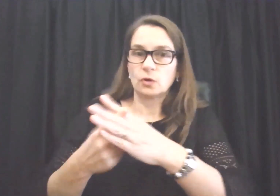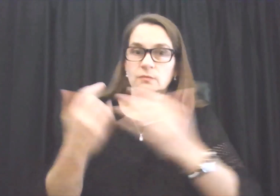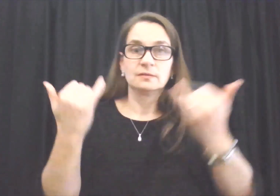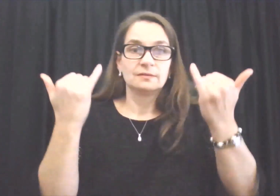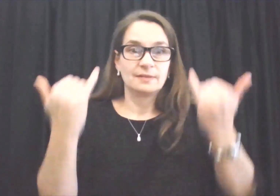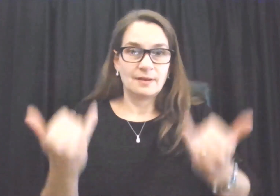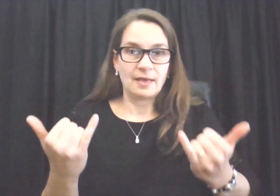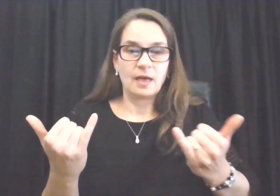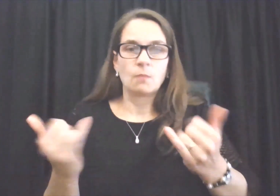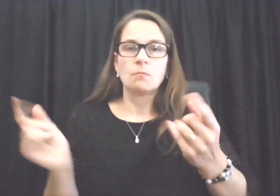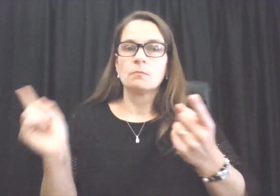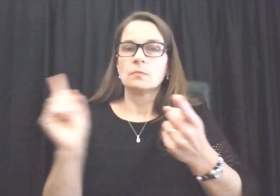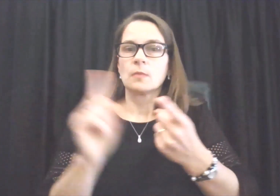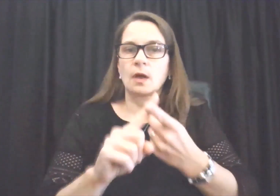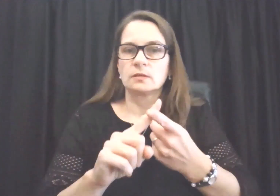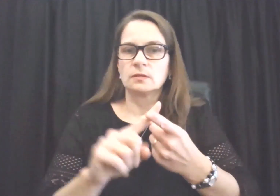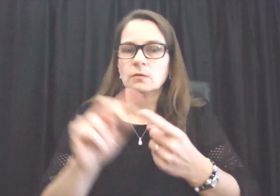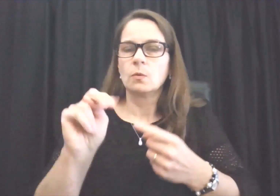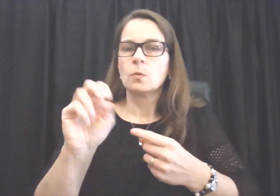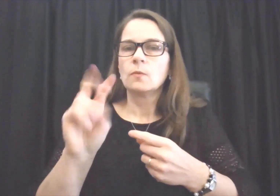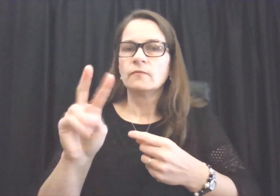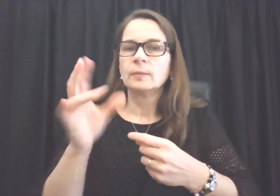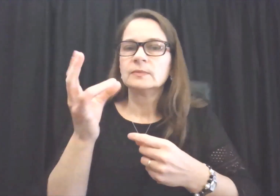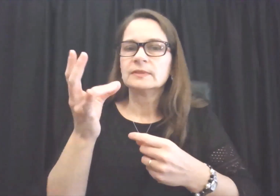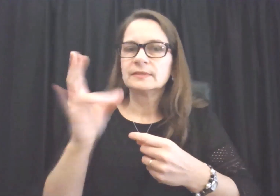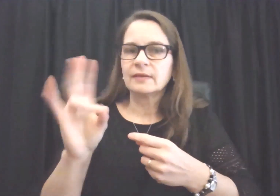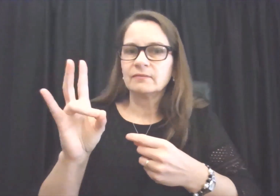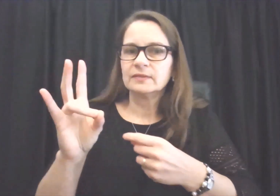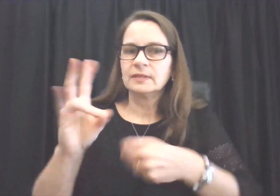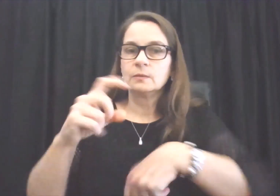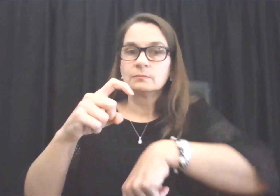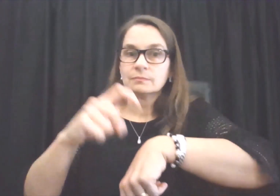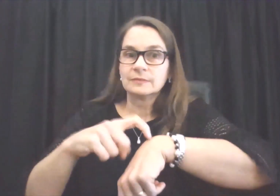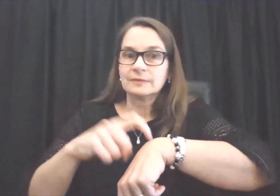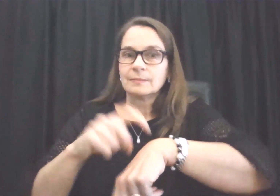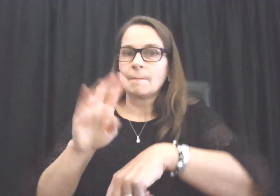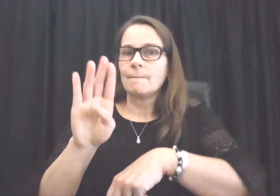the raffle begins today as I said it will end on the 17th